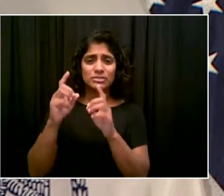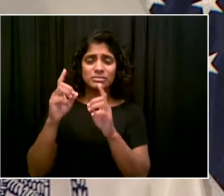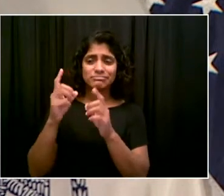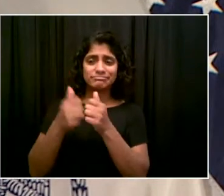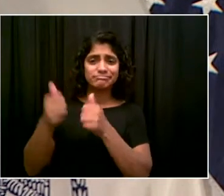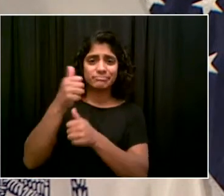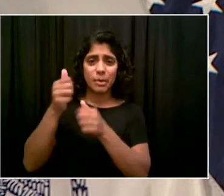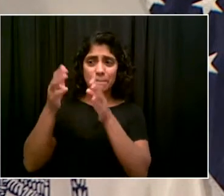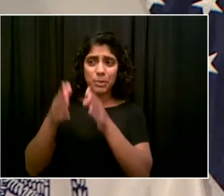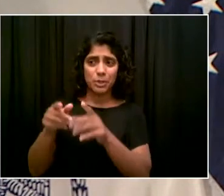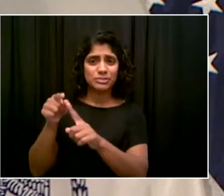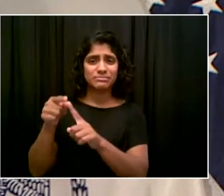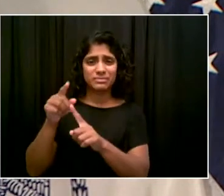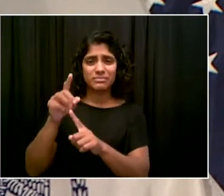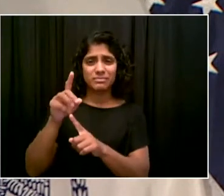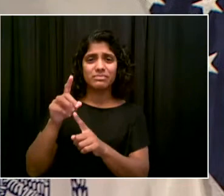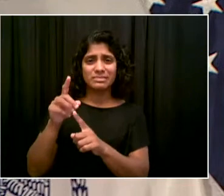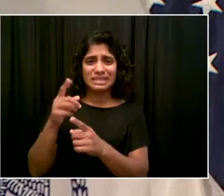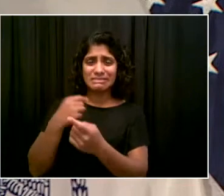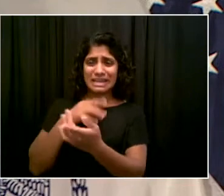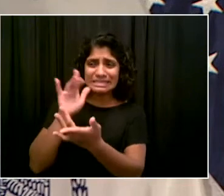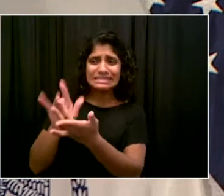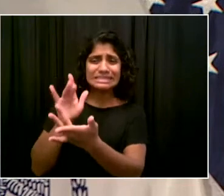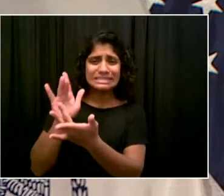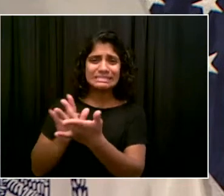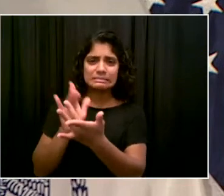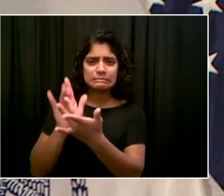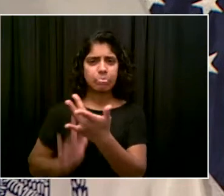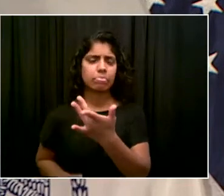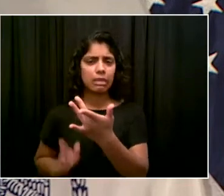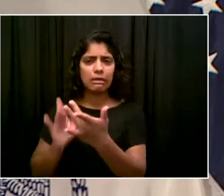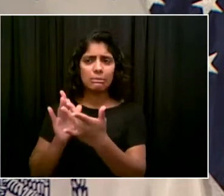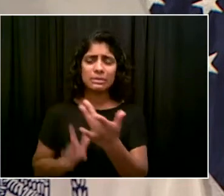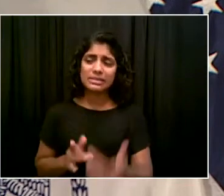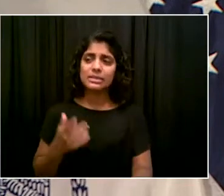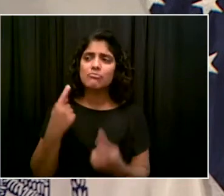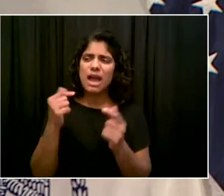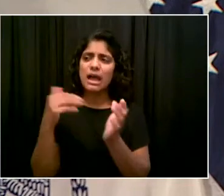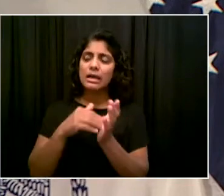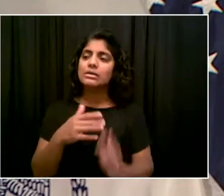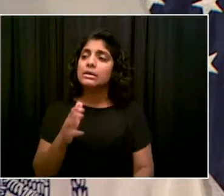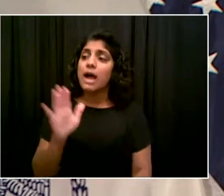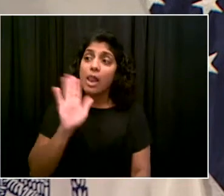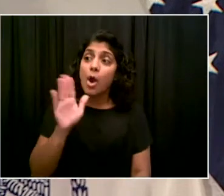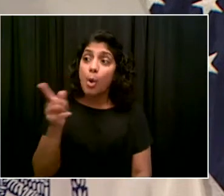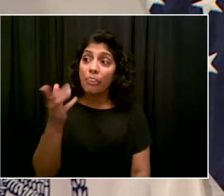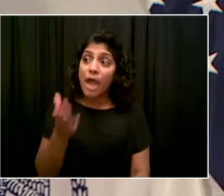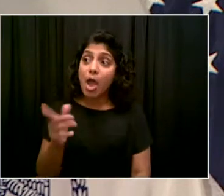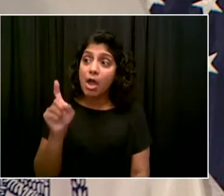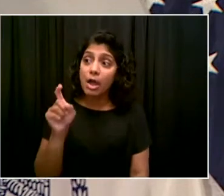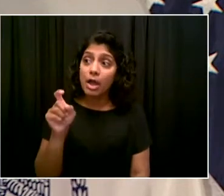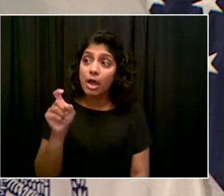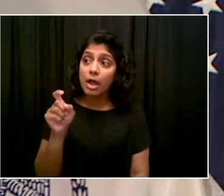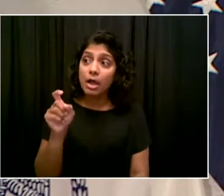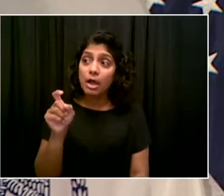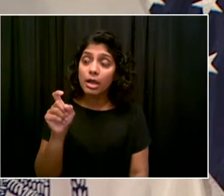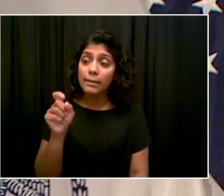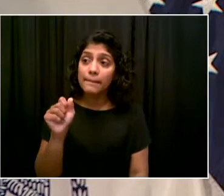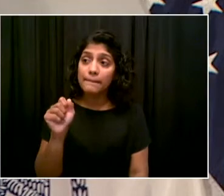IS BEEN SUCH A FIGHTER AND A BELIEEVR IN THE POWER PER CONGESTION PRICING, LET'S